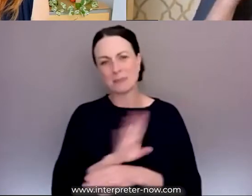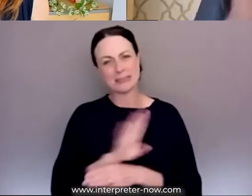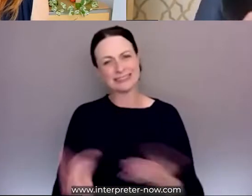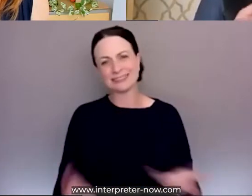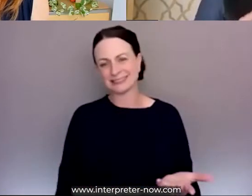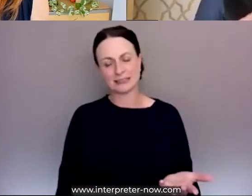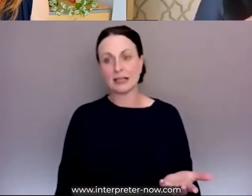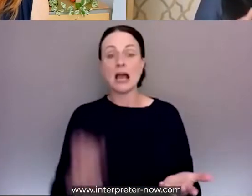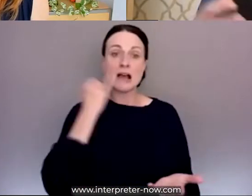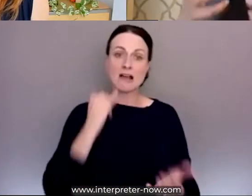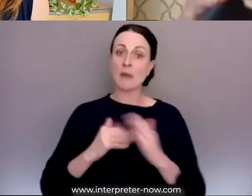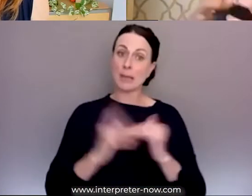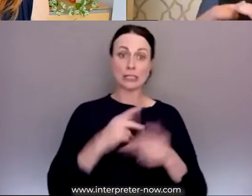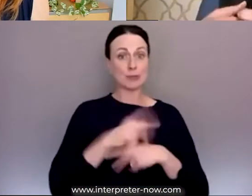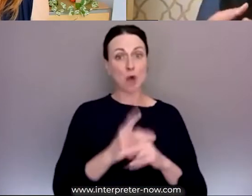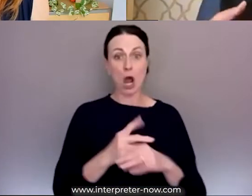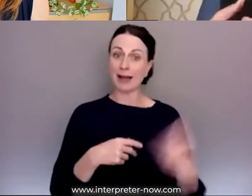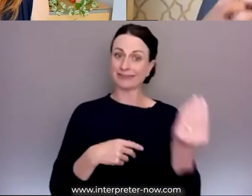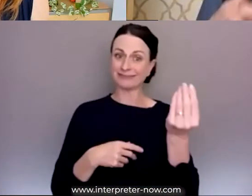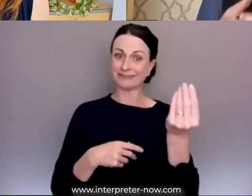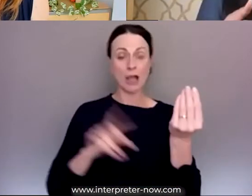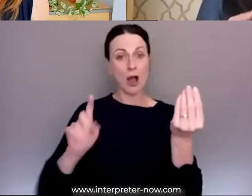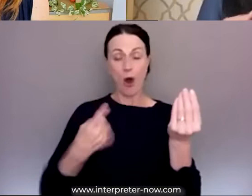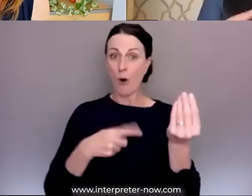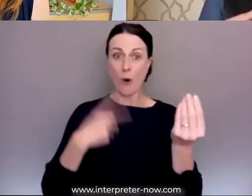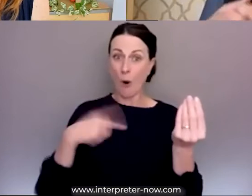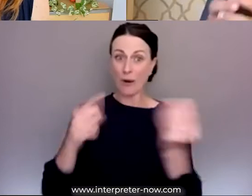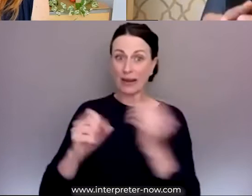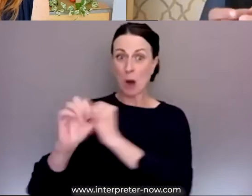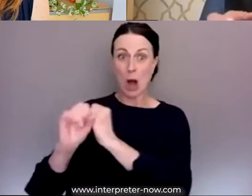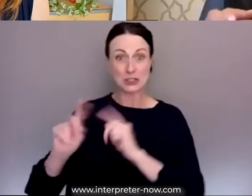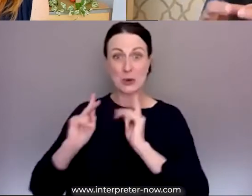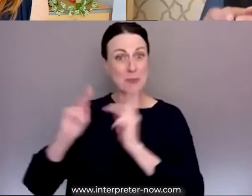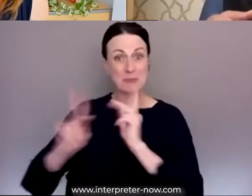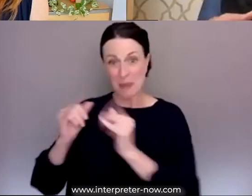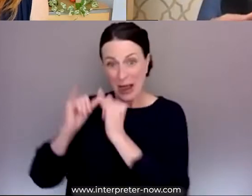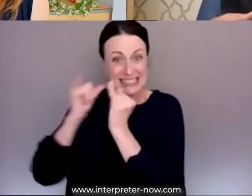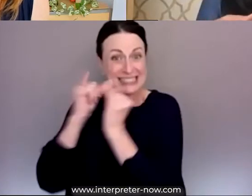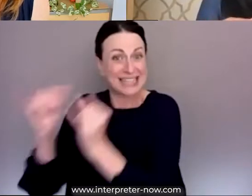If you build a product, where you only talk to people who look just like you, the product is only going to serve a certain part of the population.